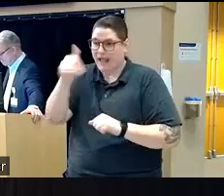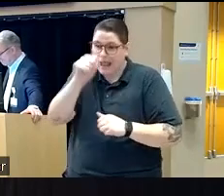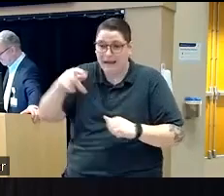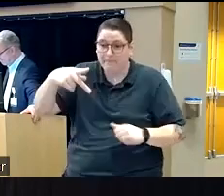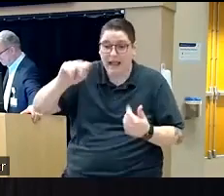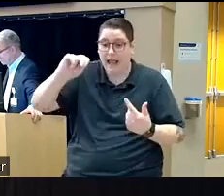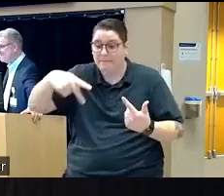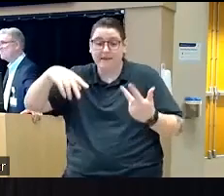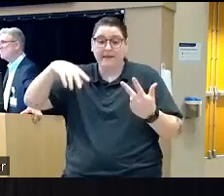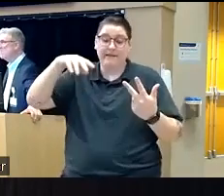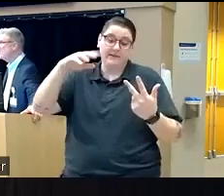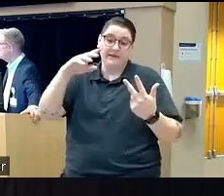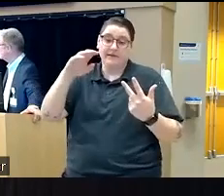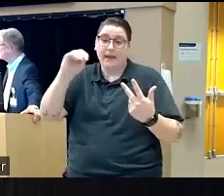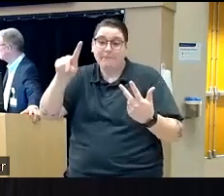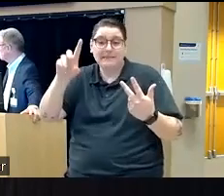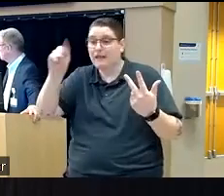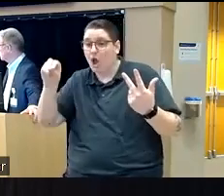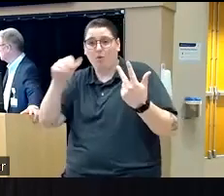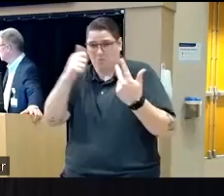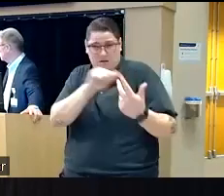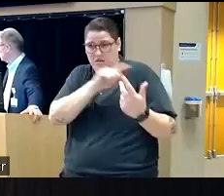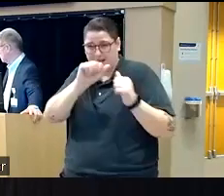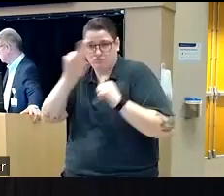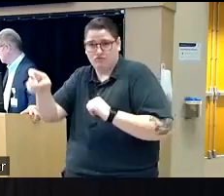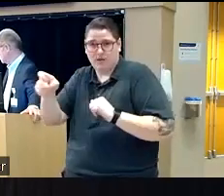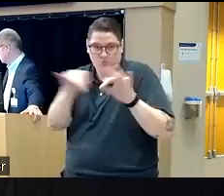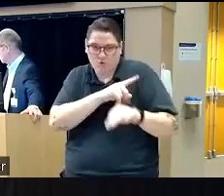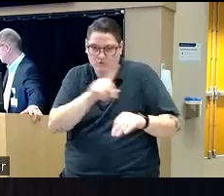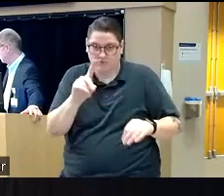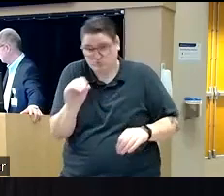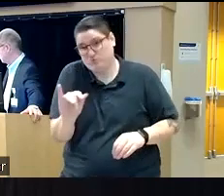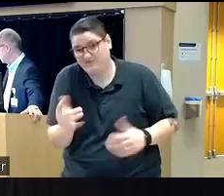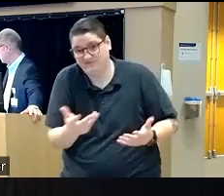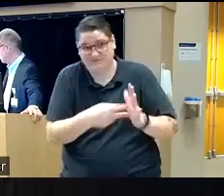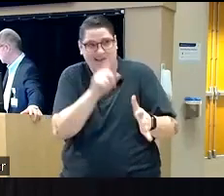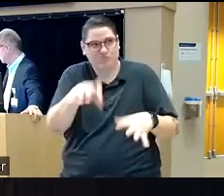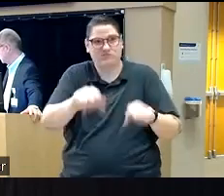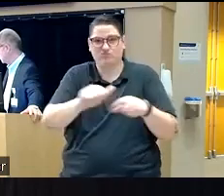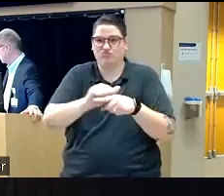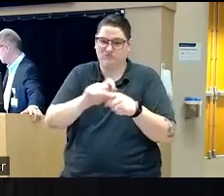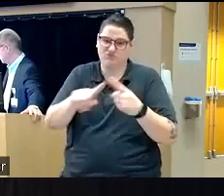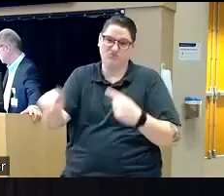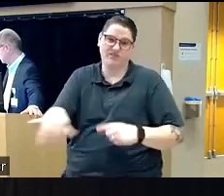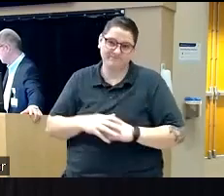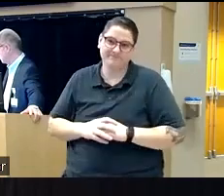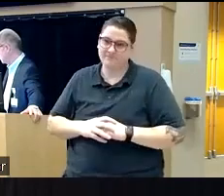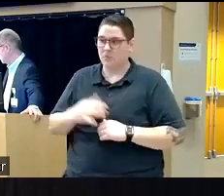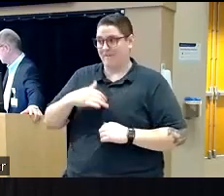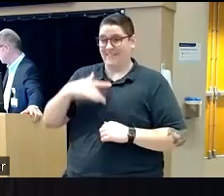assistant the trick is to get them to do that uh so I think that's going to be a work in progress